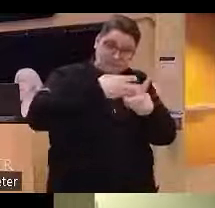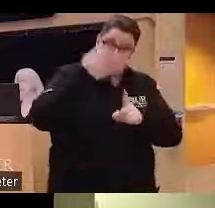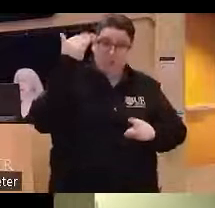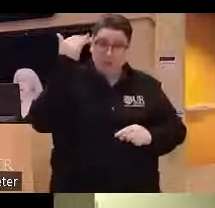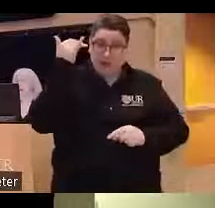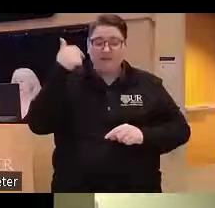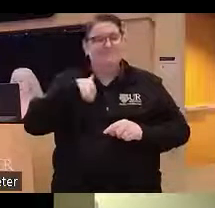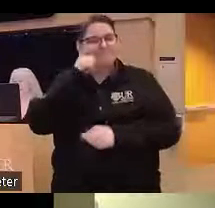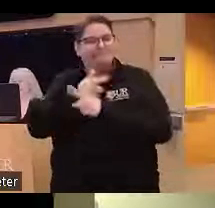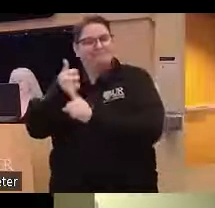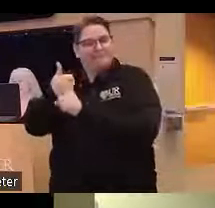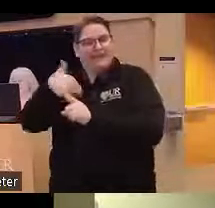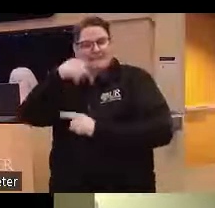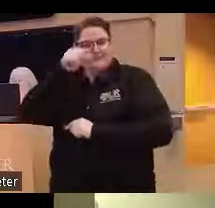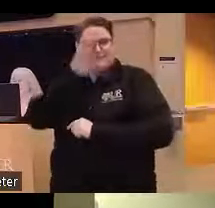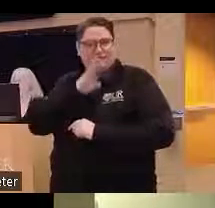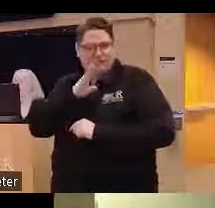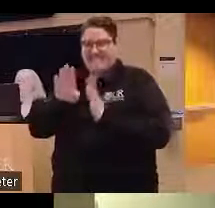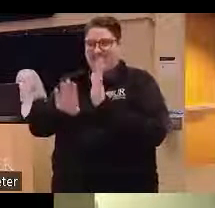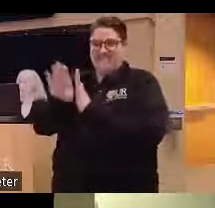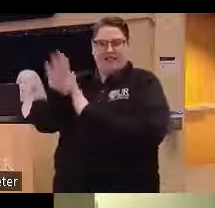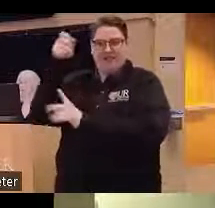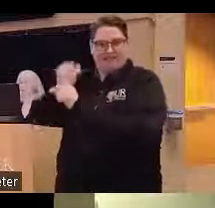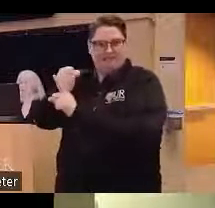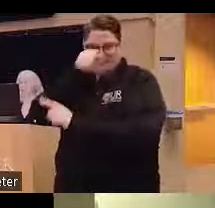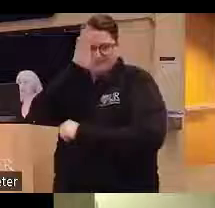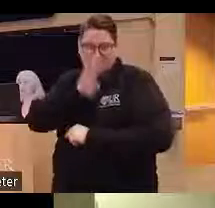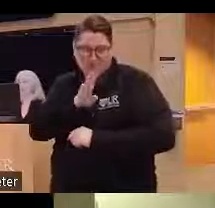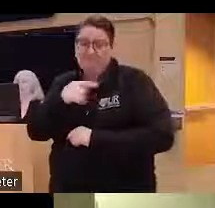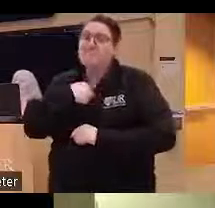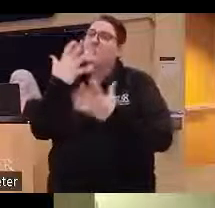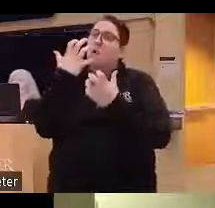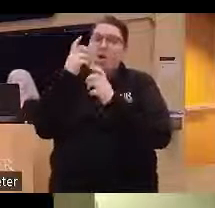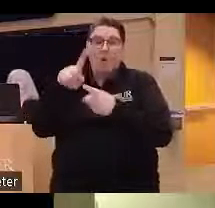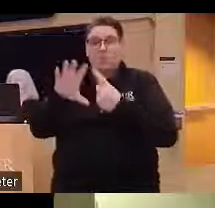sister had developed um and I wanted to go to Colombia because that's where Ralph Wharton